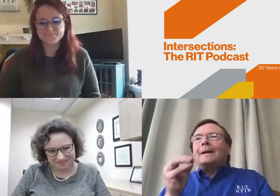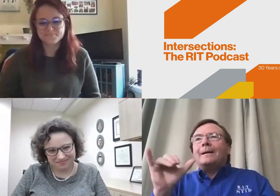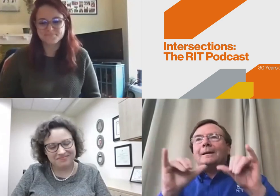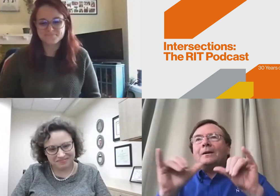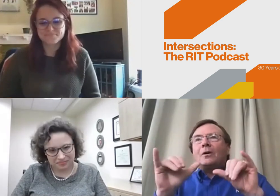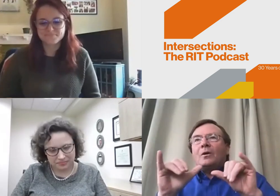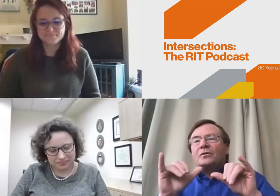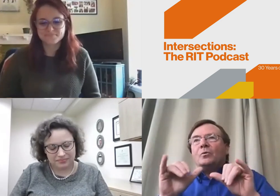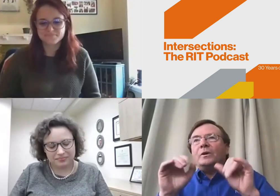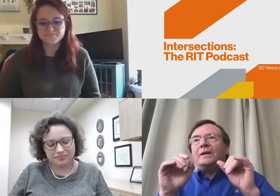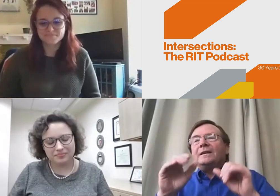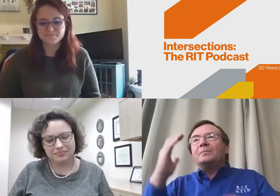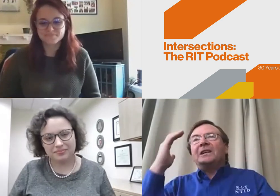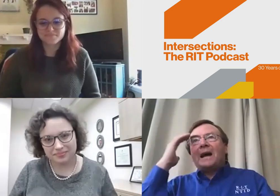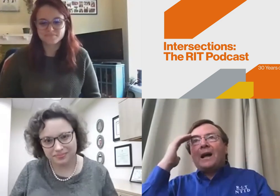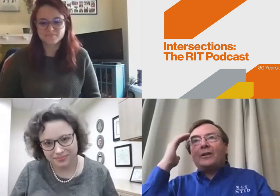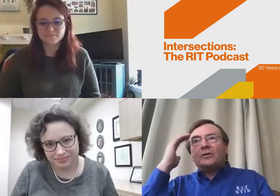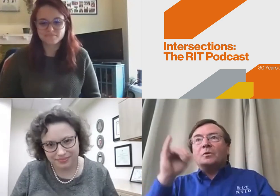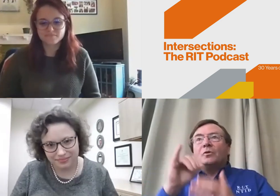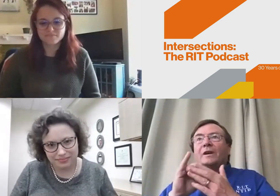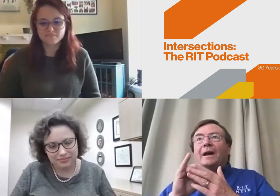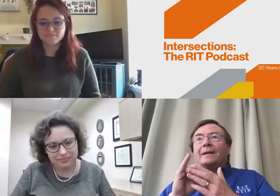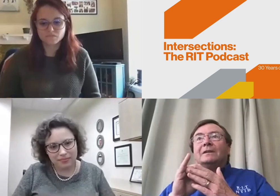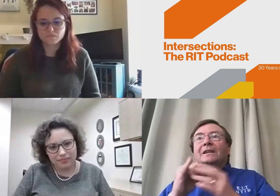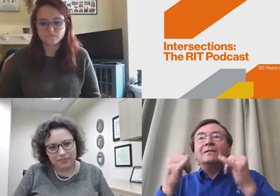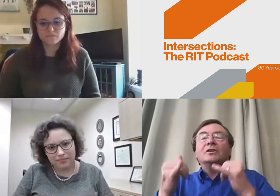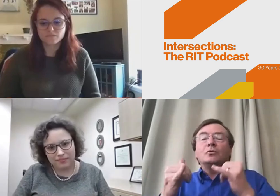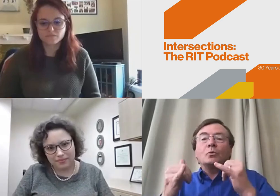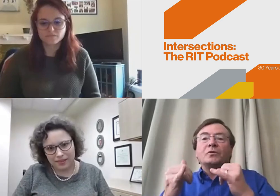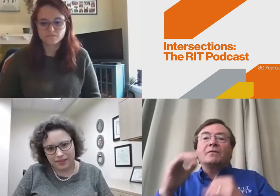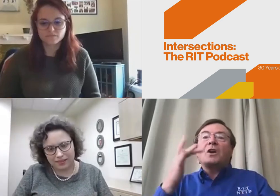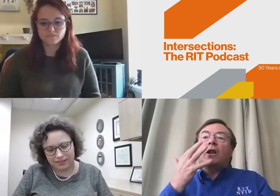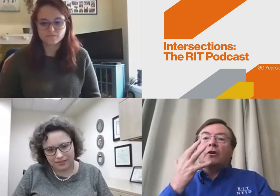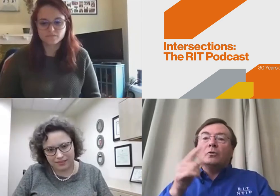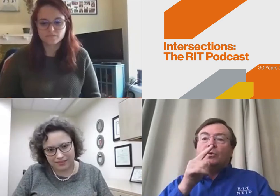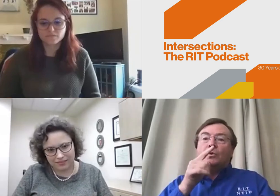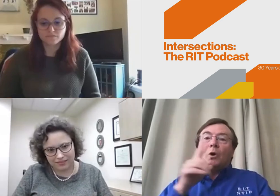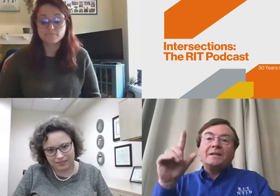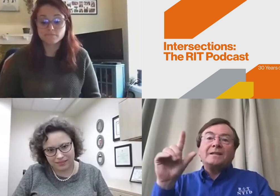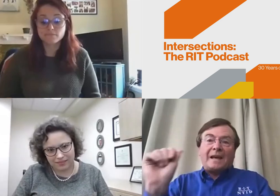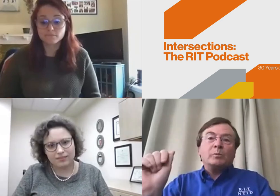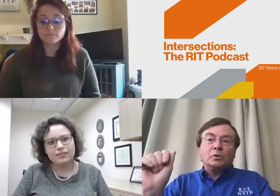And I think also we need to be knowledgeable that individuals of color who are disabled